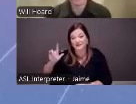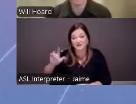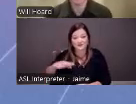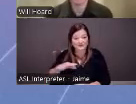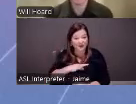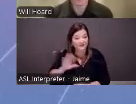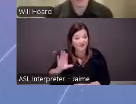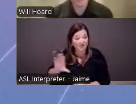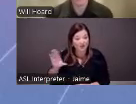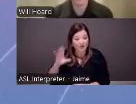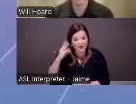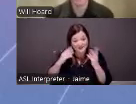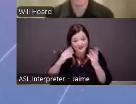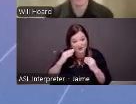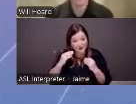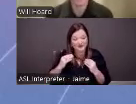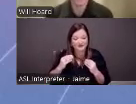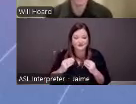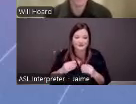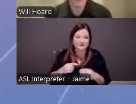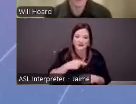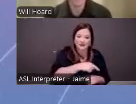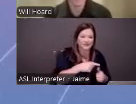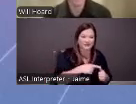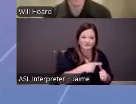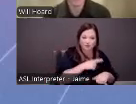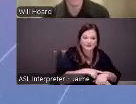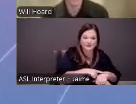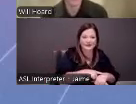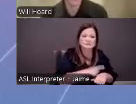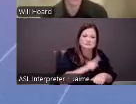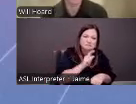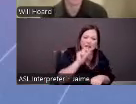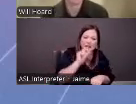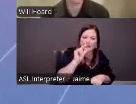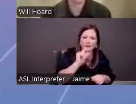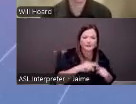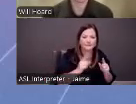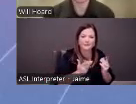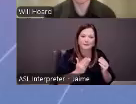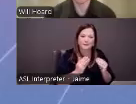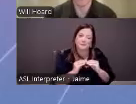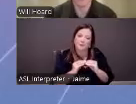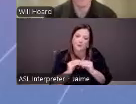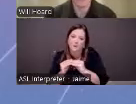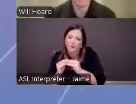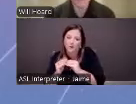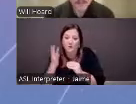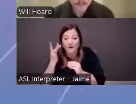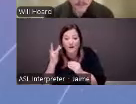a bit more than we did in this first round of the Research Ethics for All training so that we can incorporate